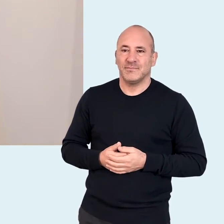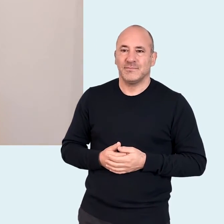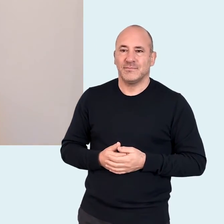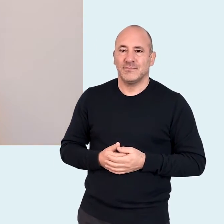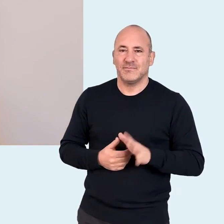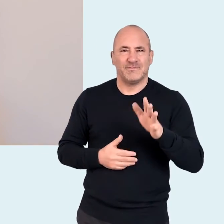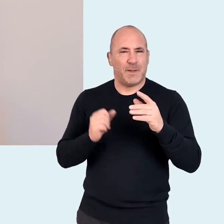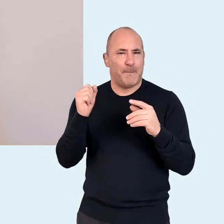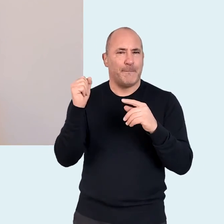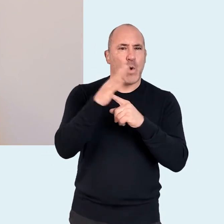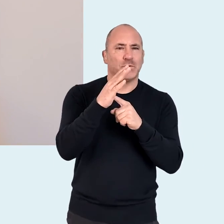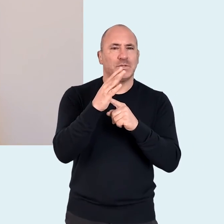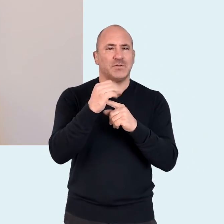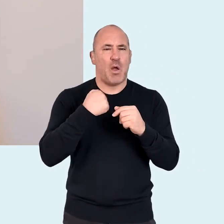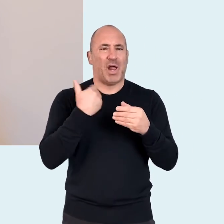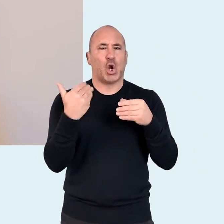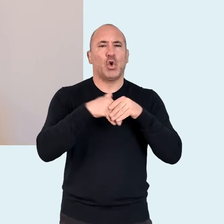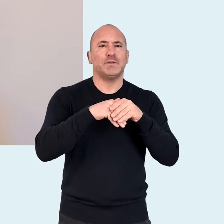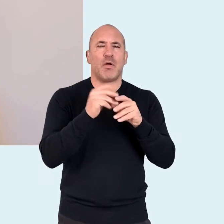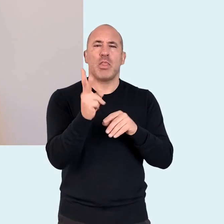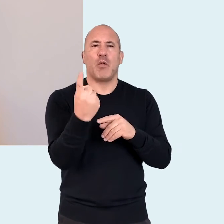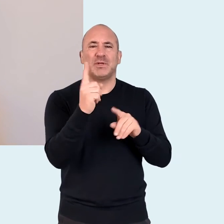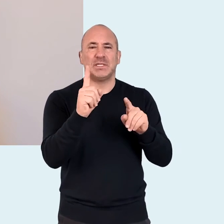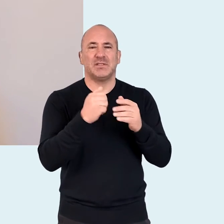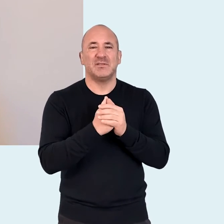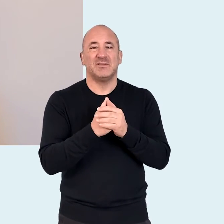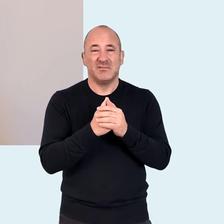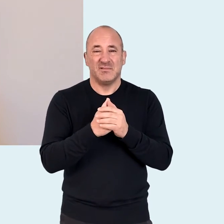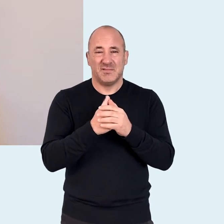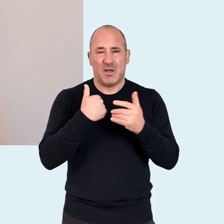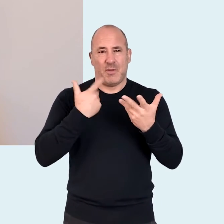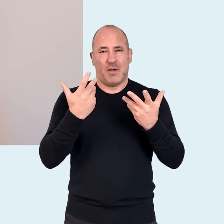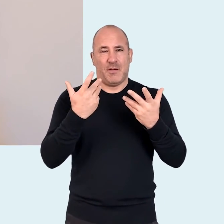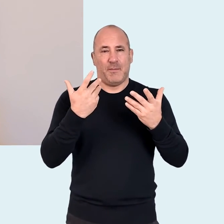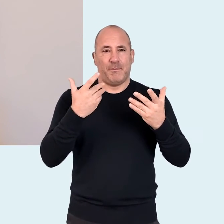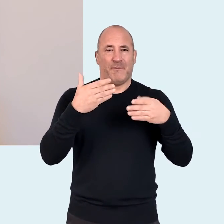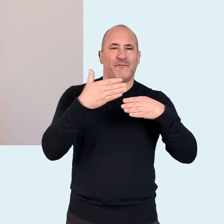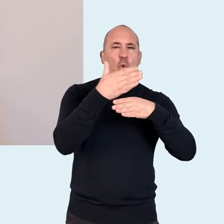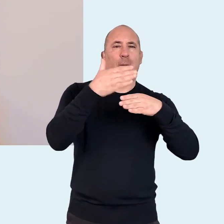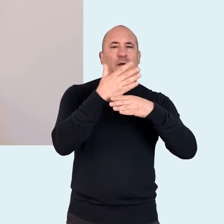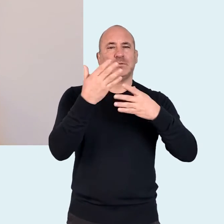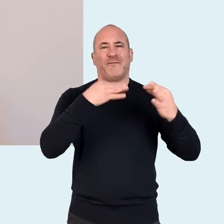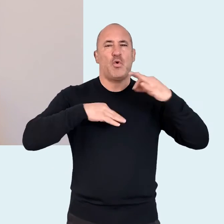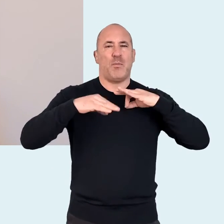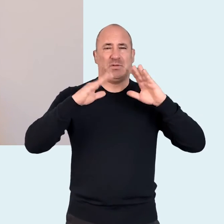Another important element to our inclusive practice is that we make sure that we perform